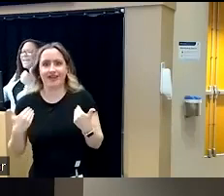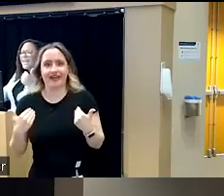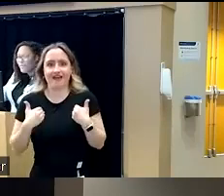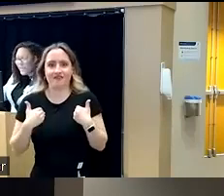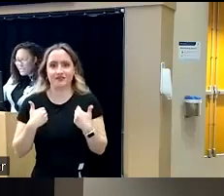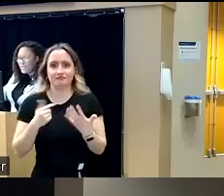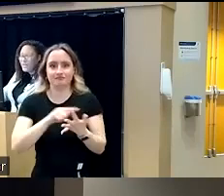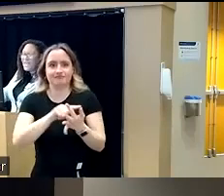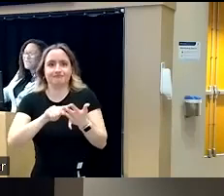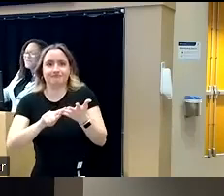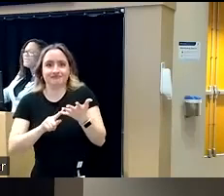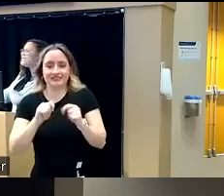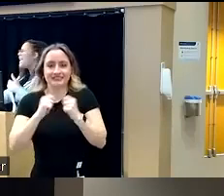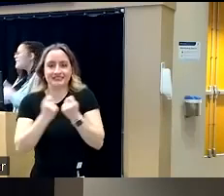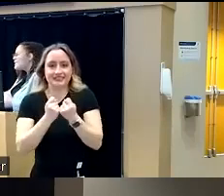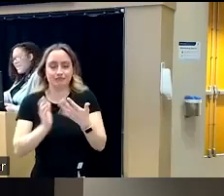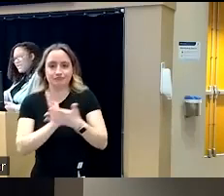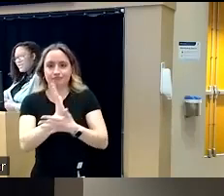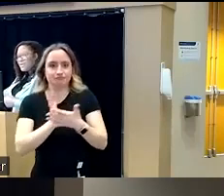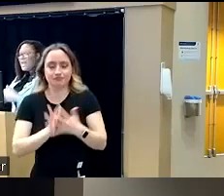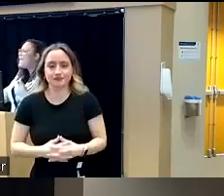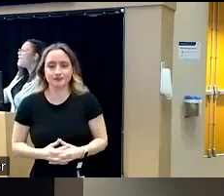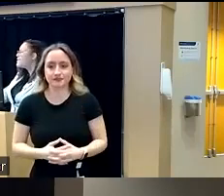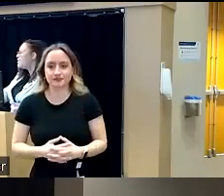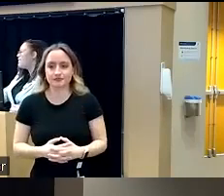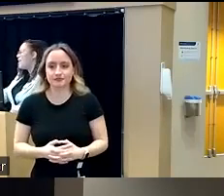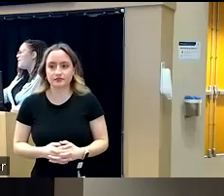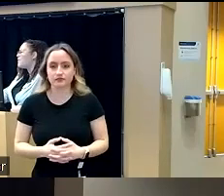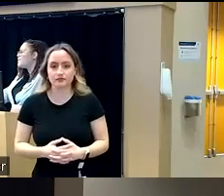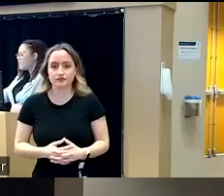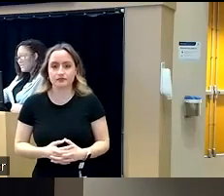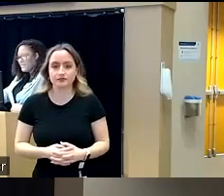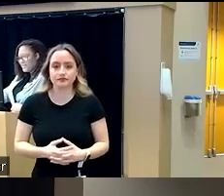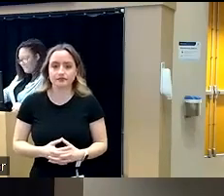psych and vocational rehab Specialists case managers and certified peer specialists